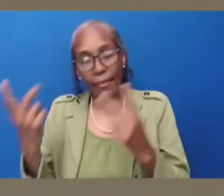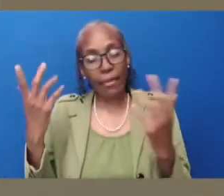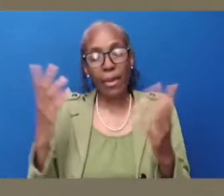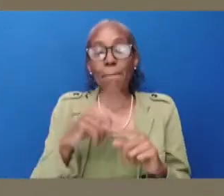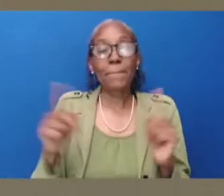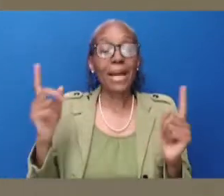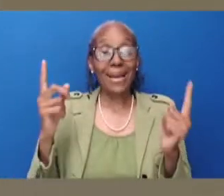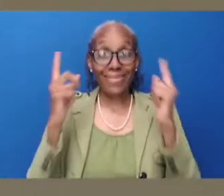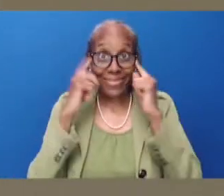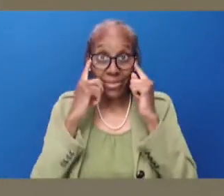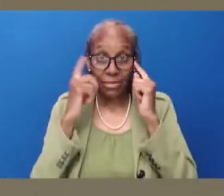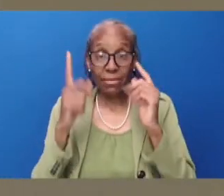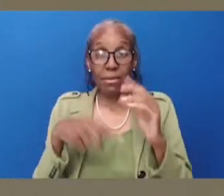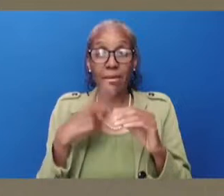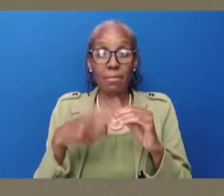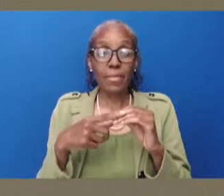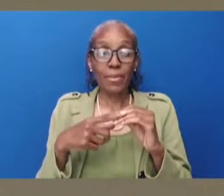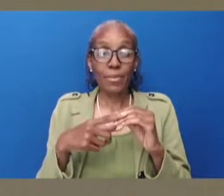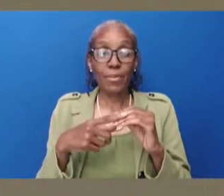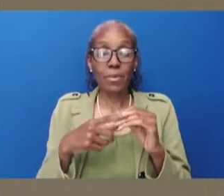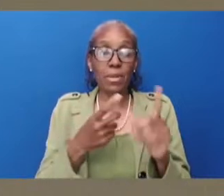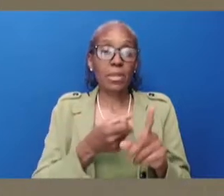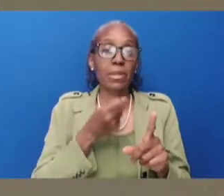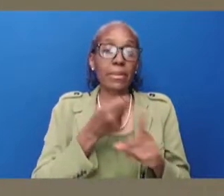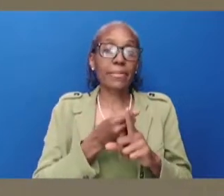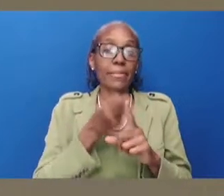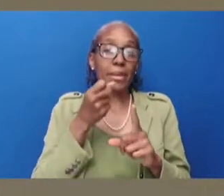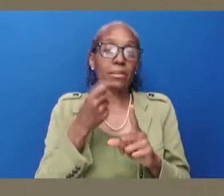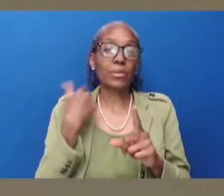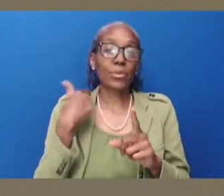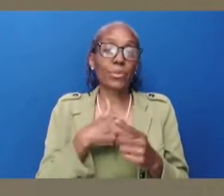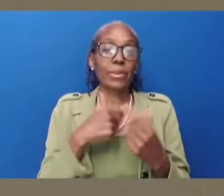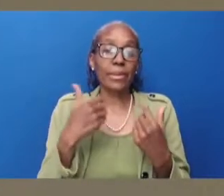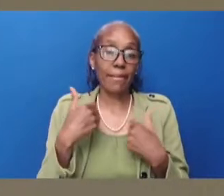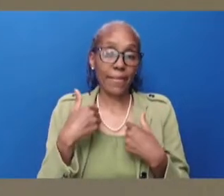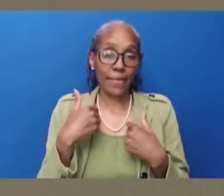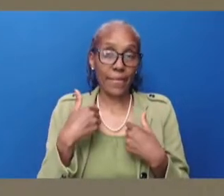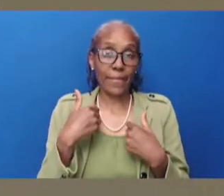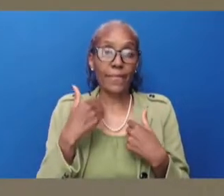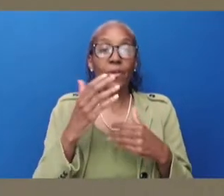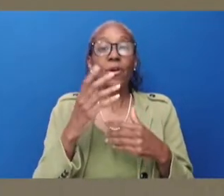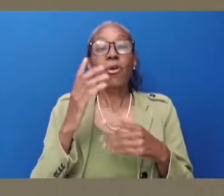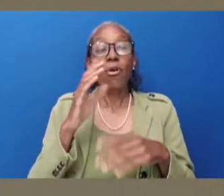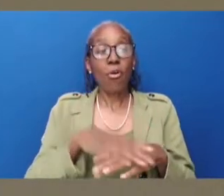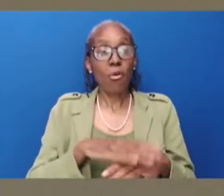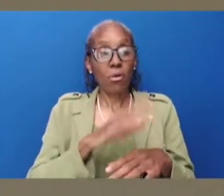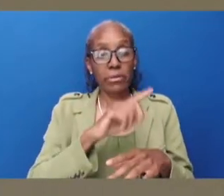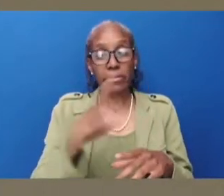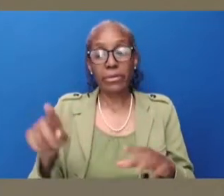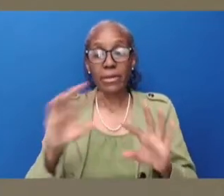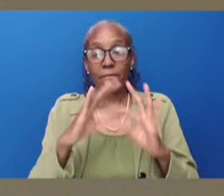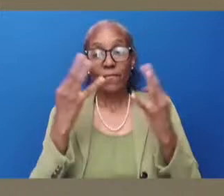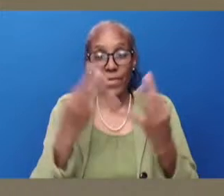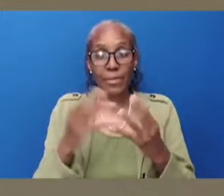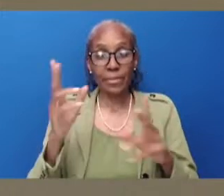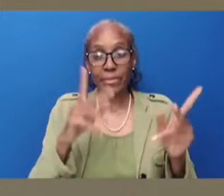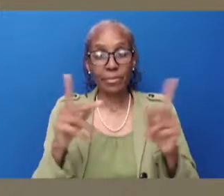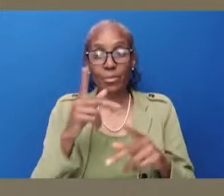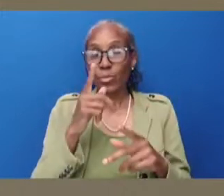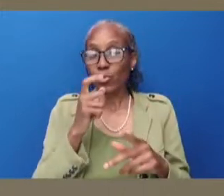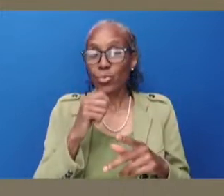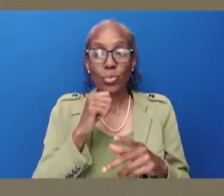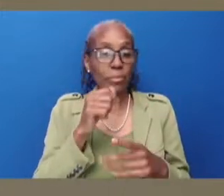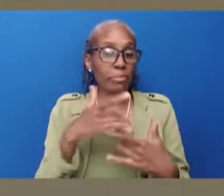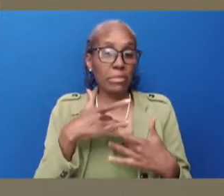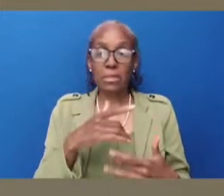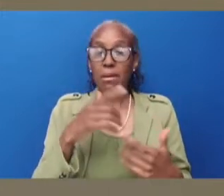KNOW THAT THERE'S DISAGREEMENT,